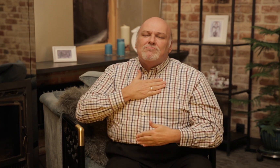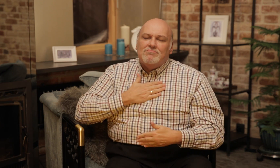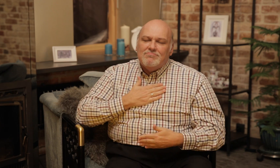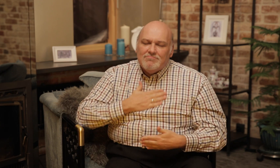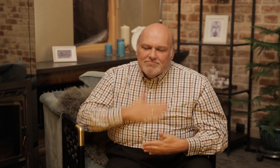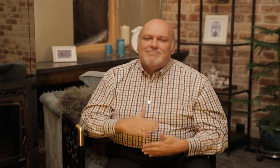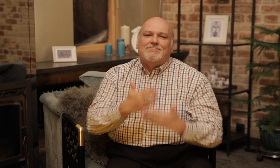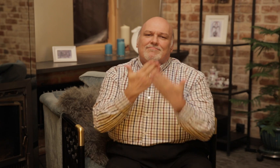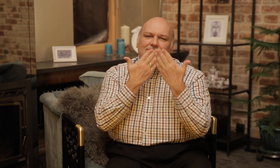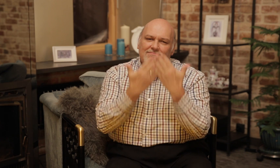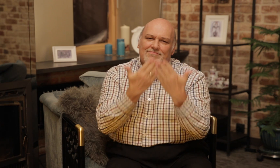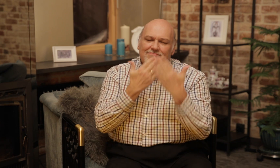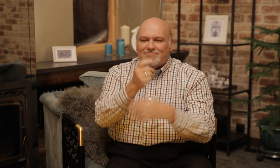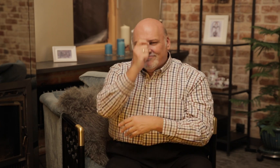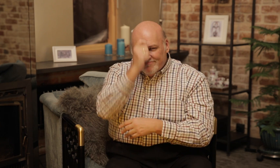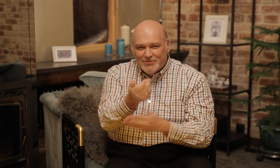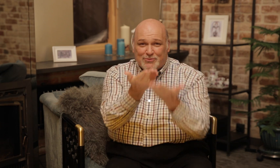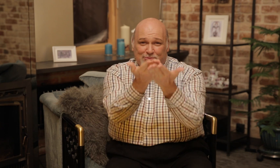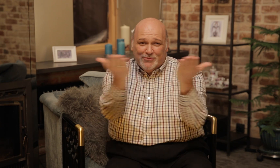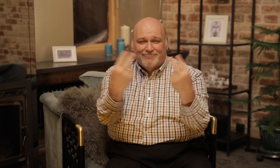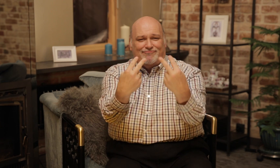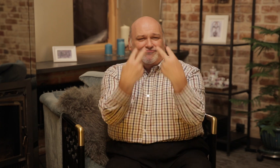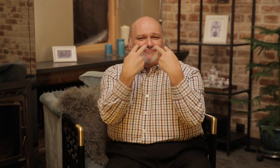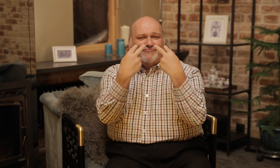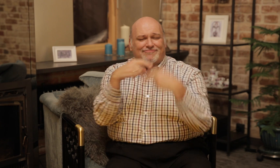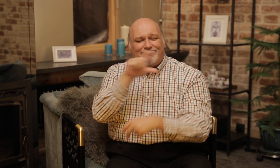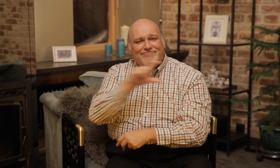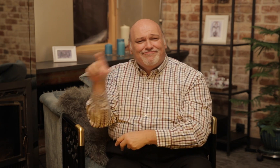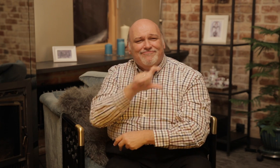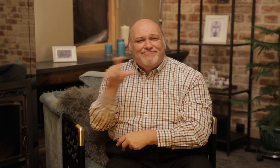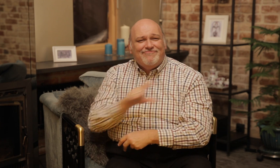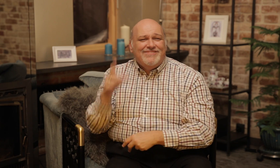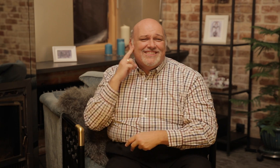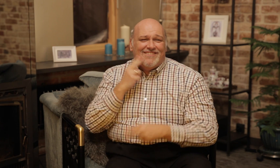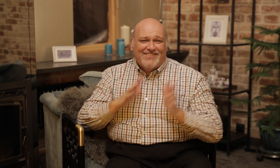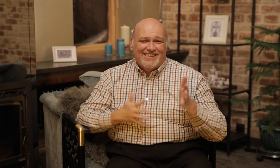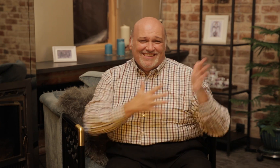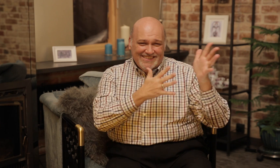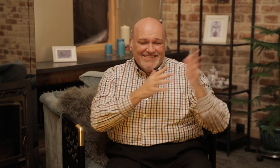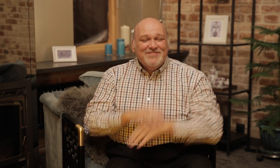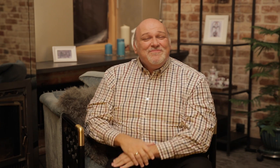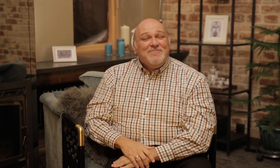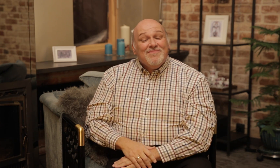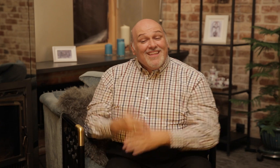Thank you for watching all of our DeafWaves Season 3 episodes.